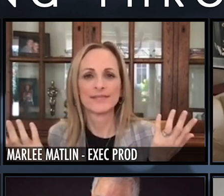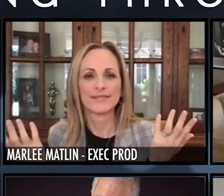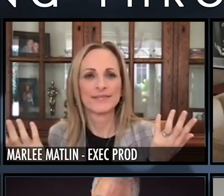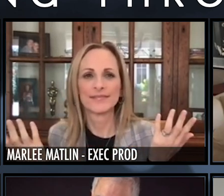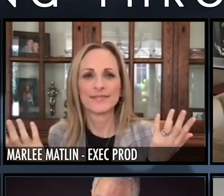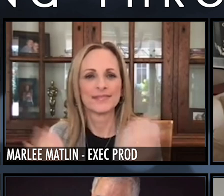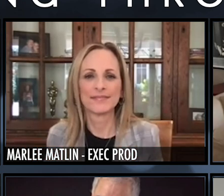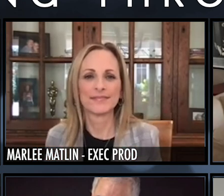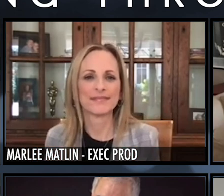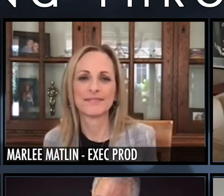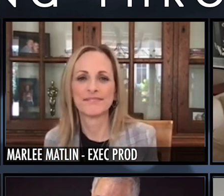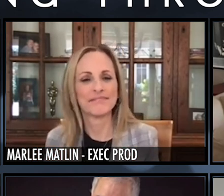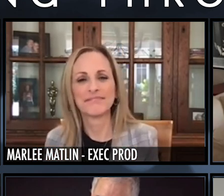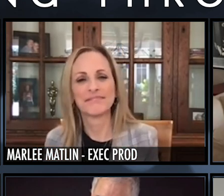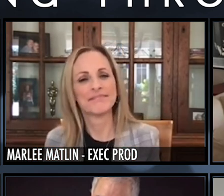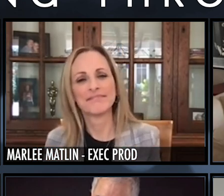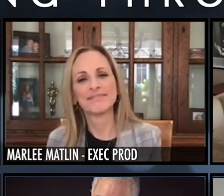involved. For the actors and for the viewers.